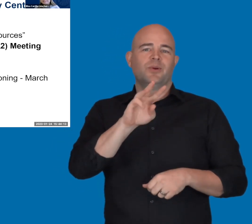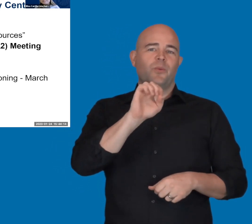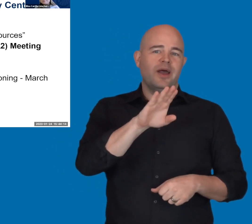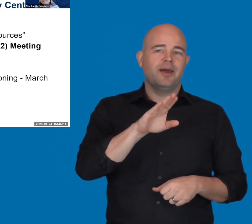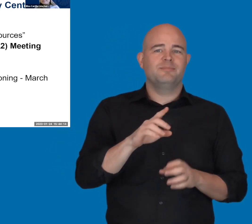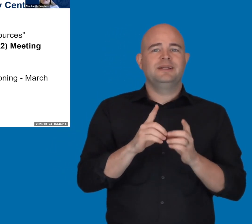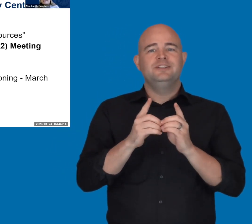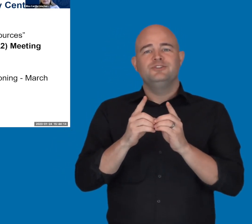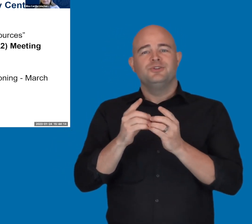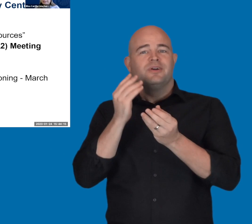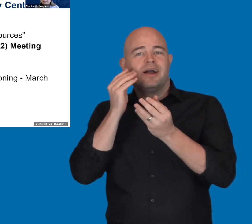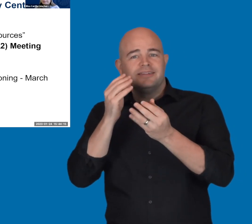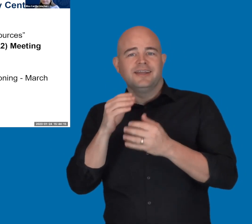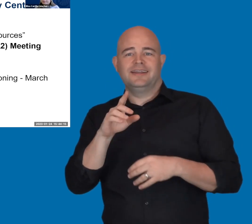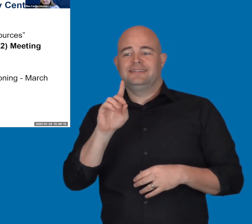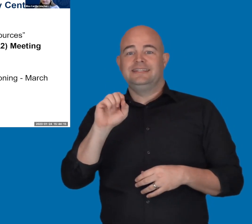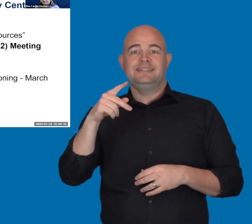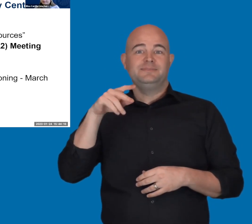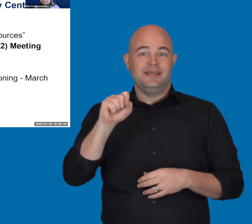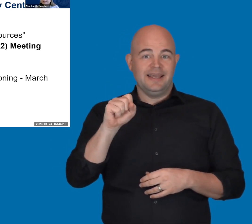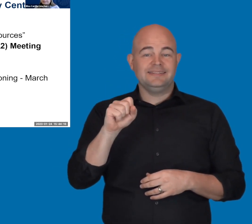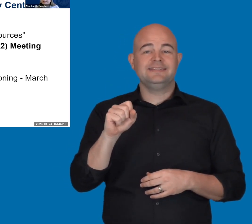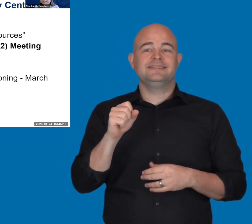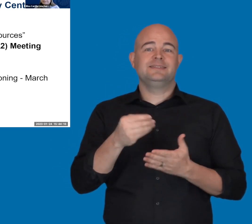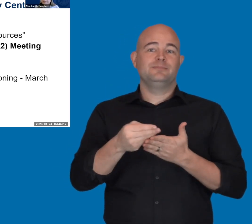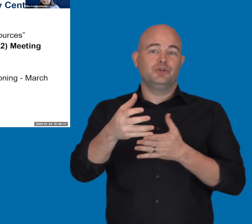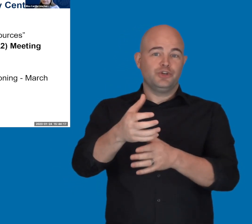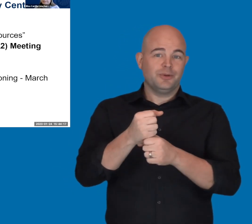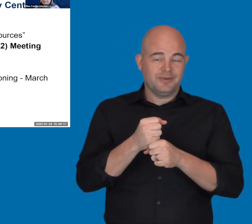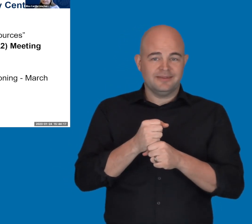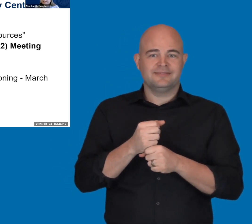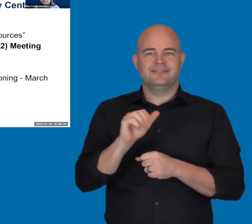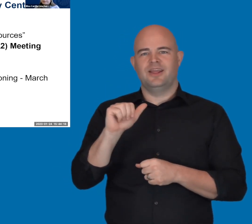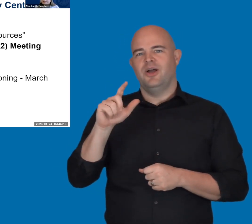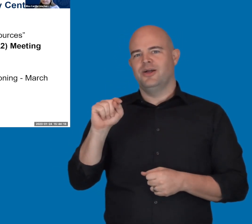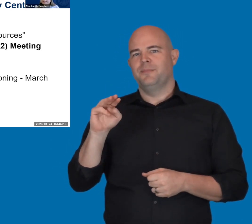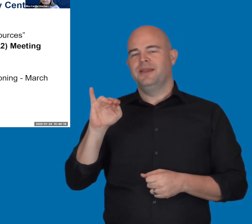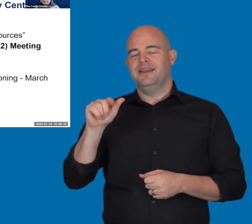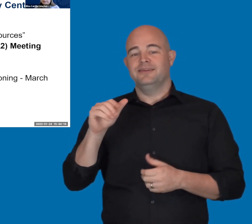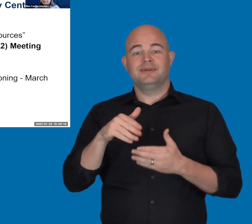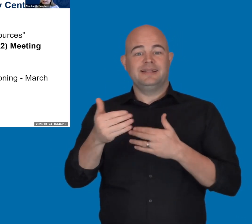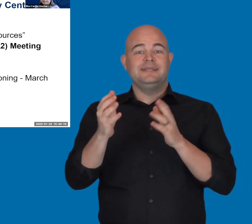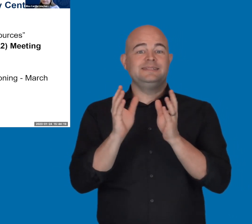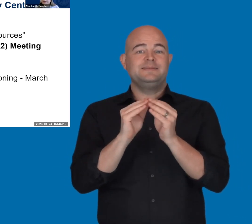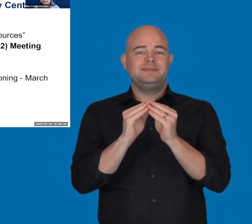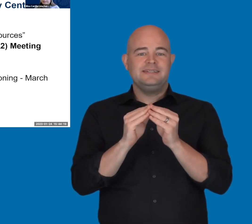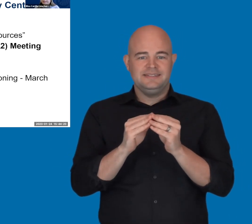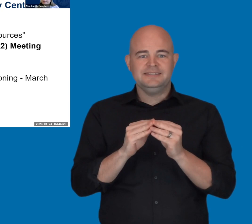to any digital material in that note section. It's called Notes at least on our Follett site.